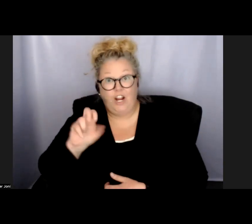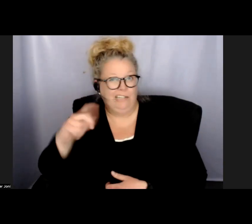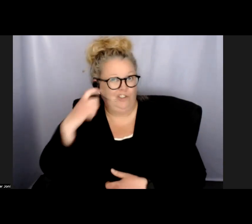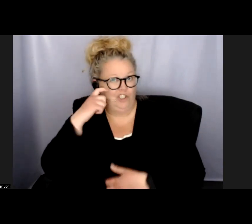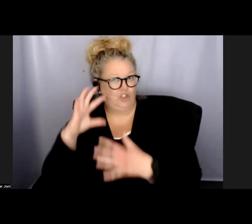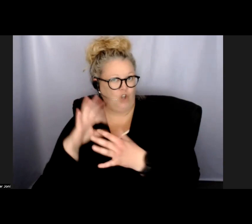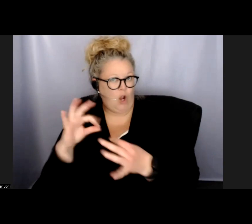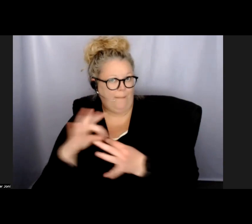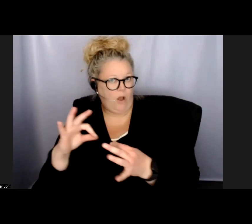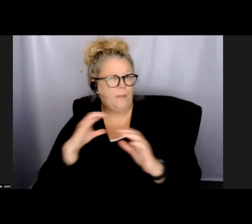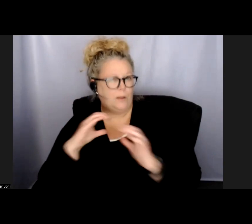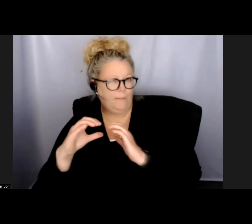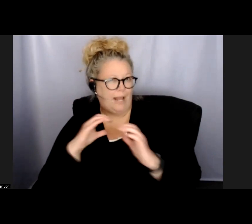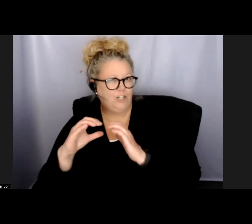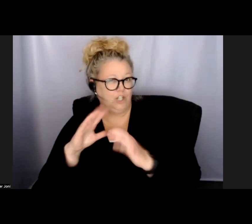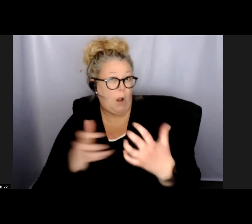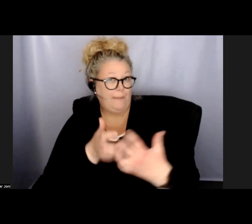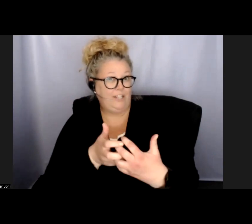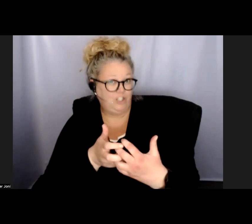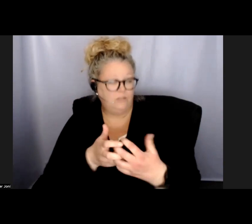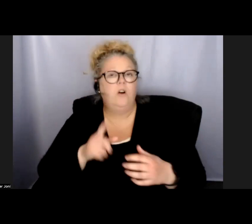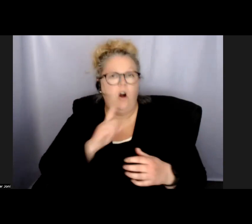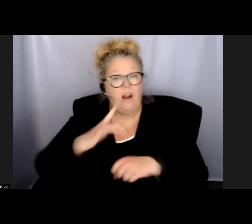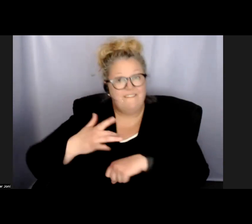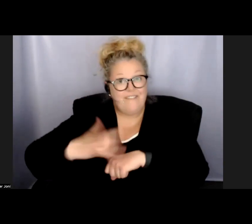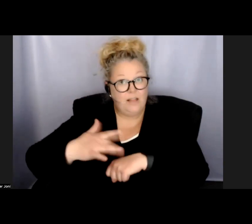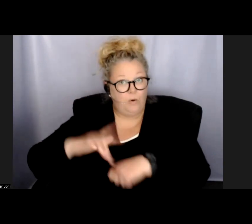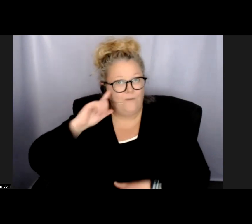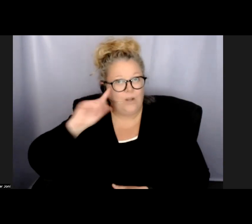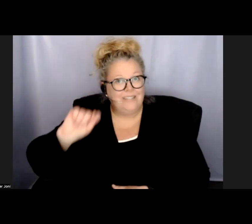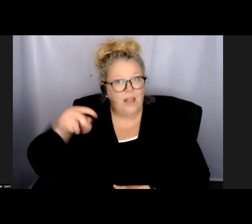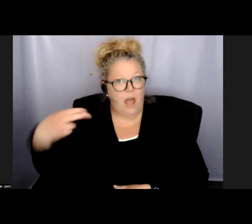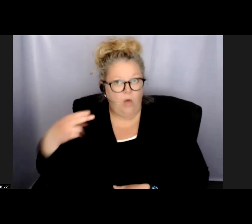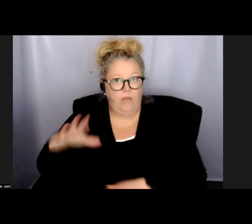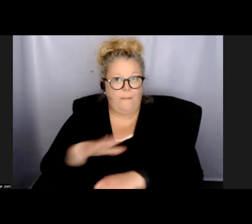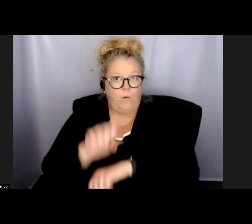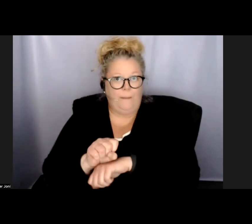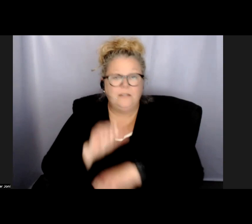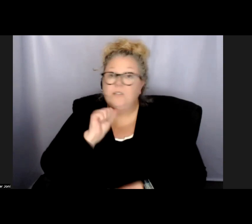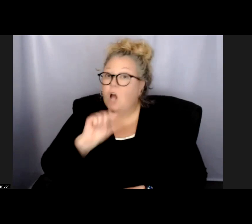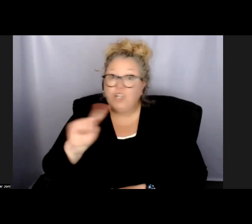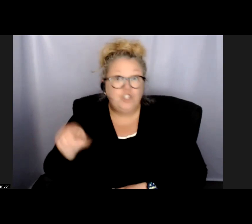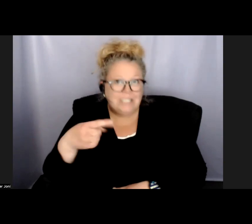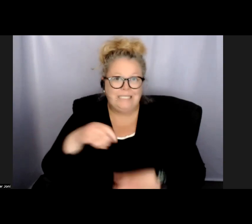accommodations are available for telehealth appointments not just in person. so they need